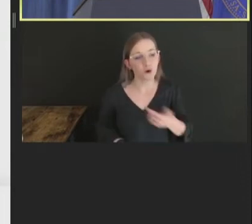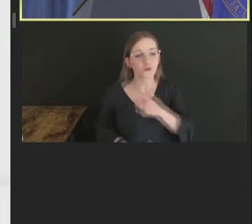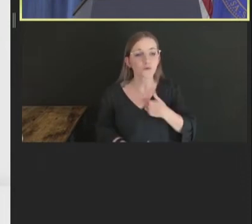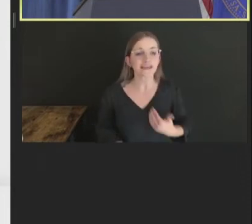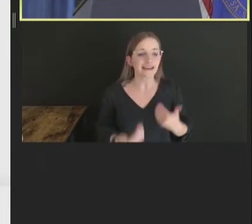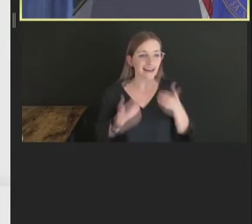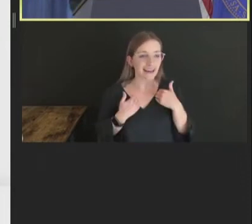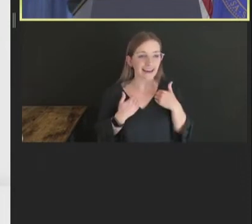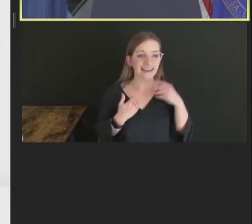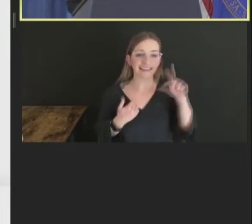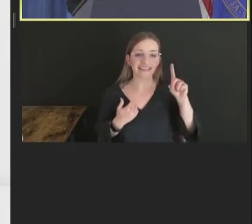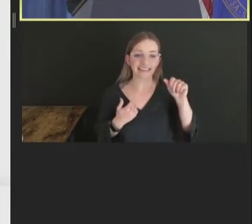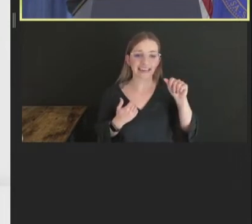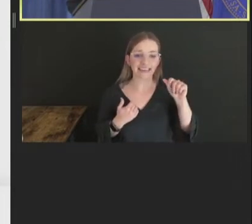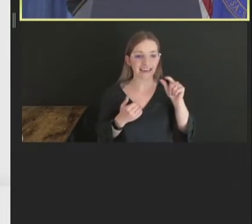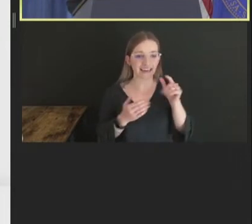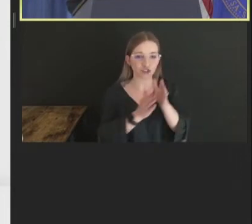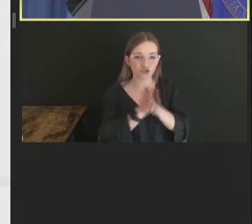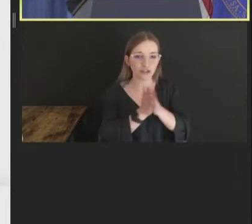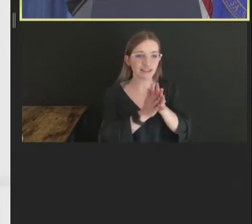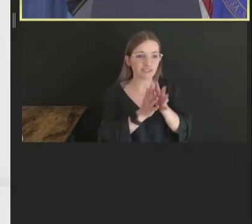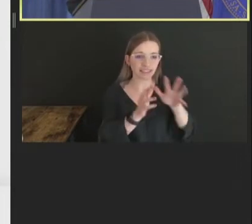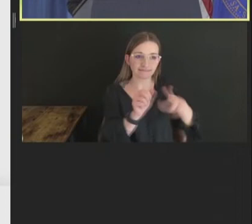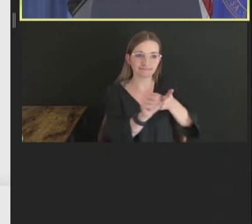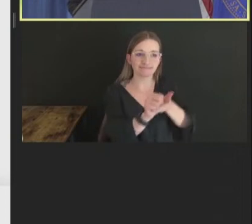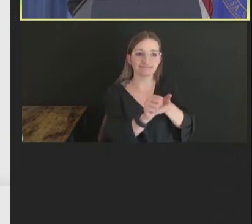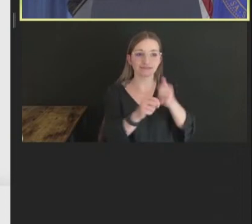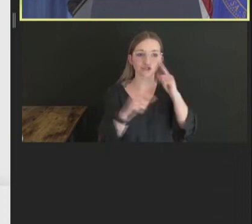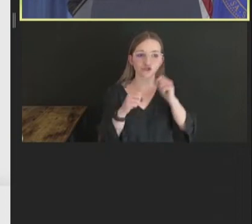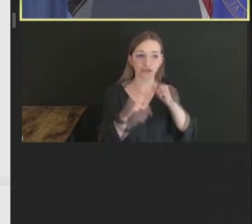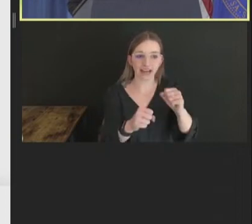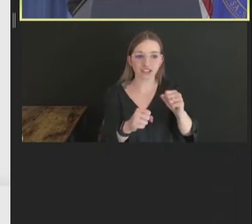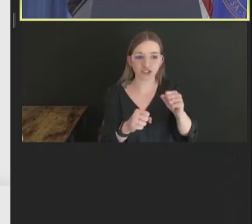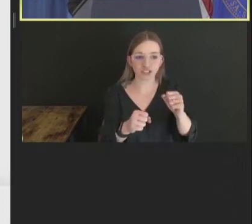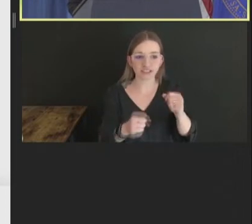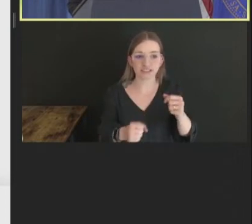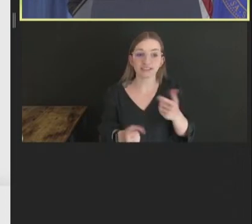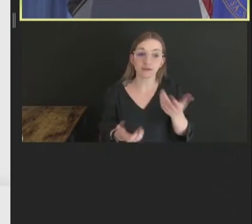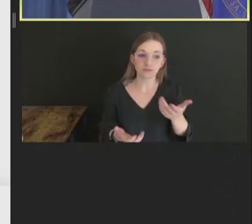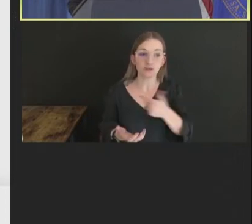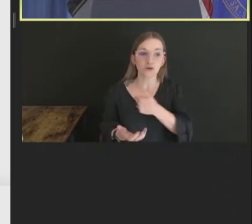We have very large counties, as you can tell, so county level vaccine rate data was not going to